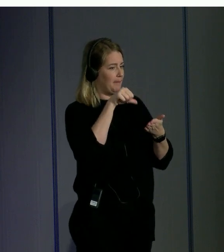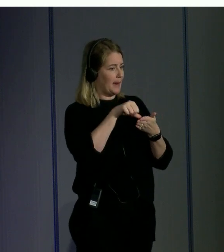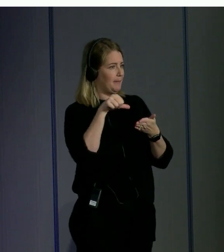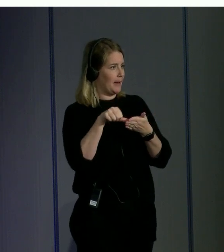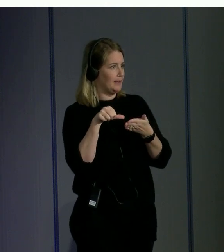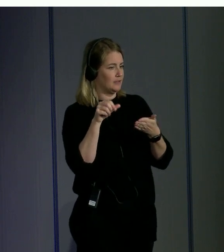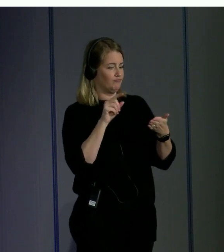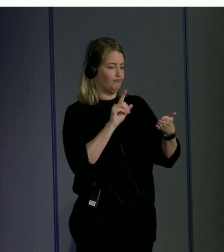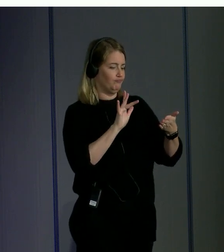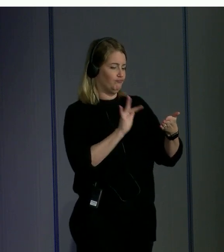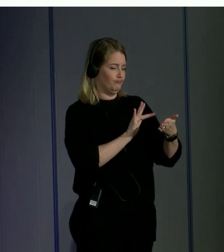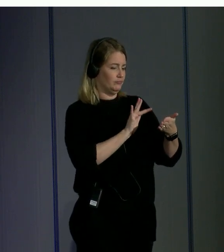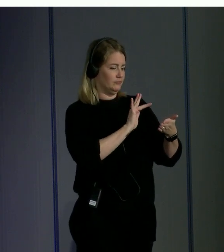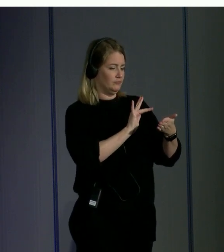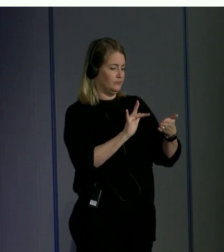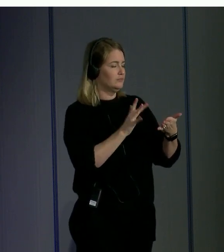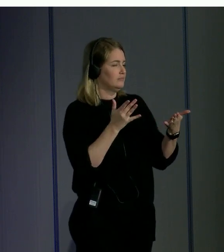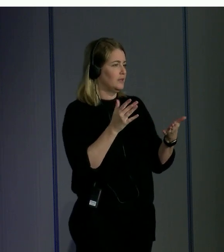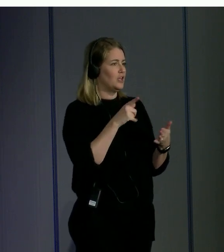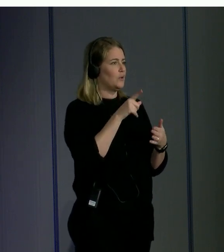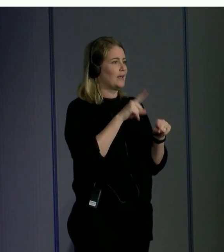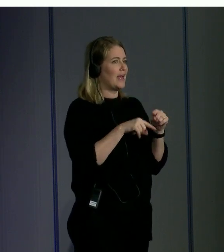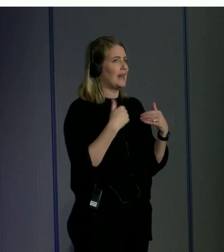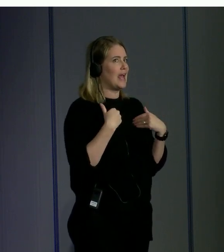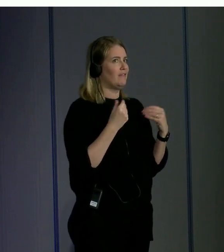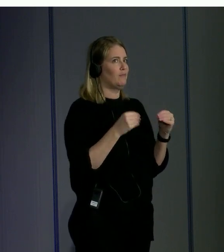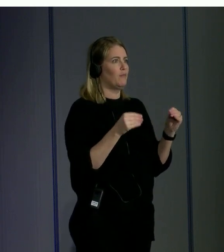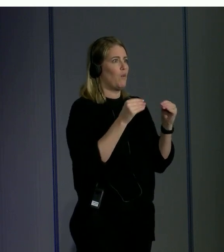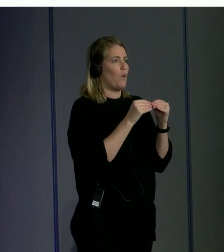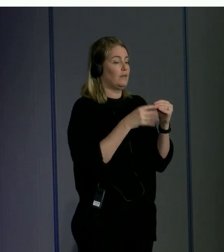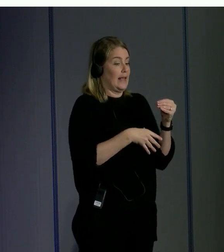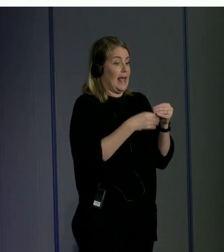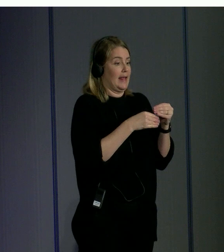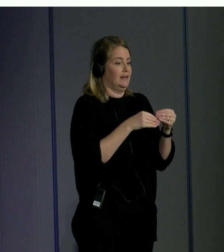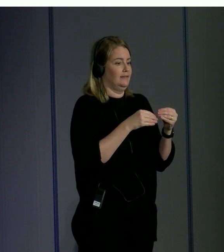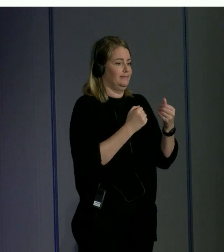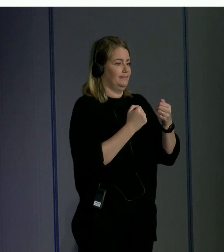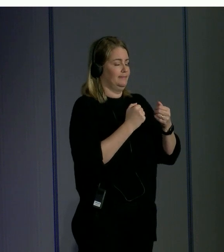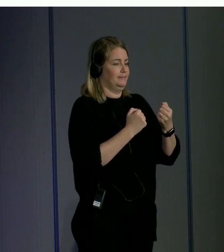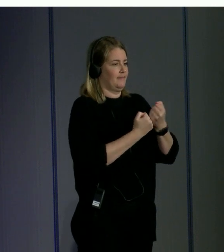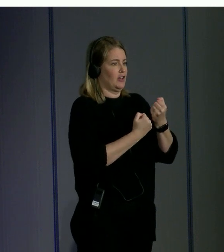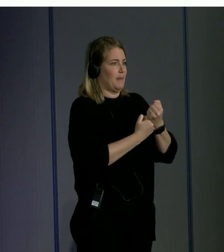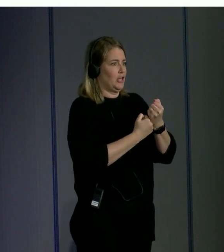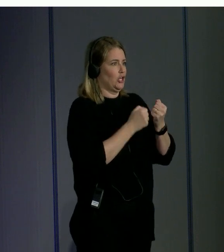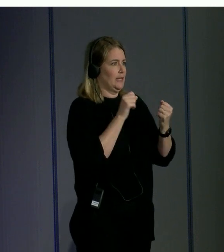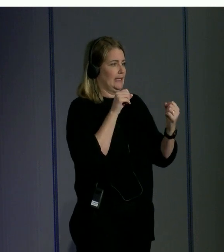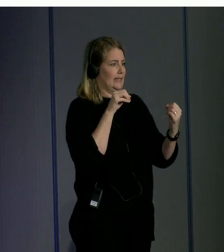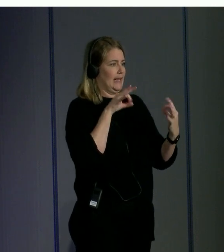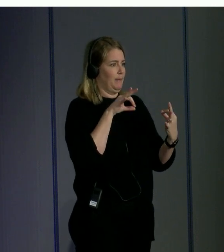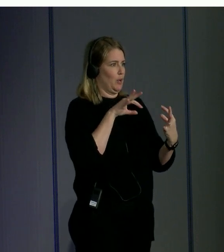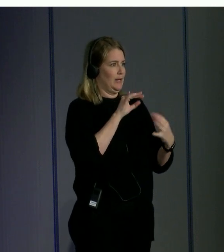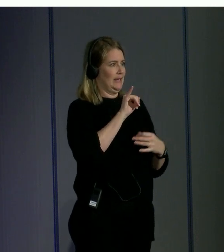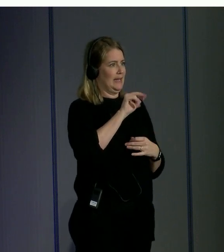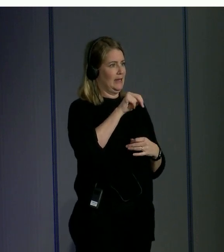You can't have anymore -- you can't add fundamental inputs to a system.